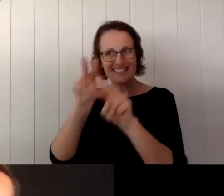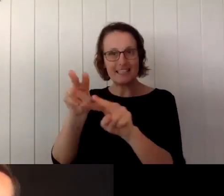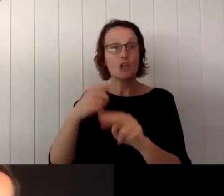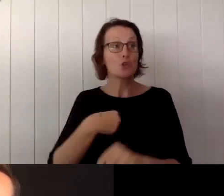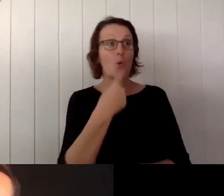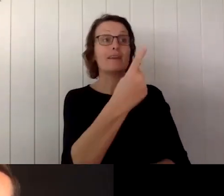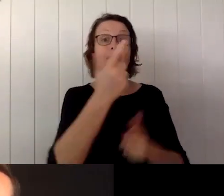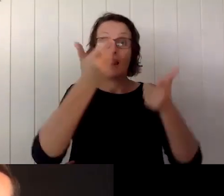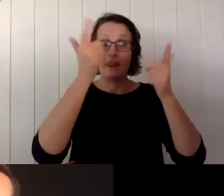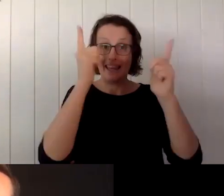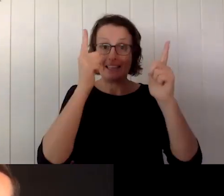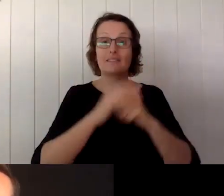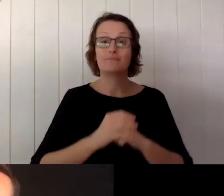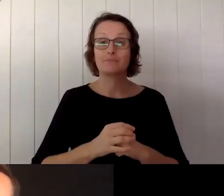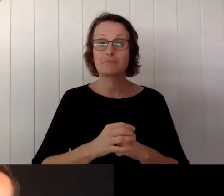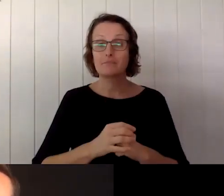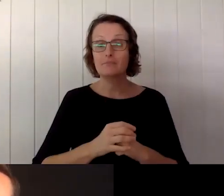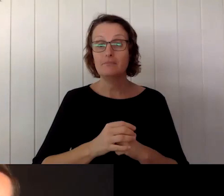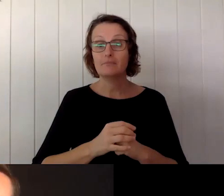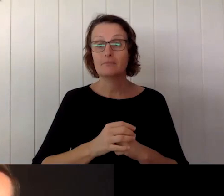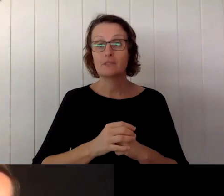giving to leaders is building far more touchpoints with their people.